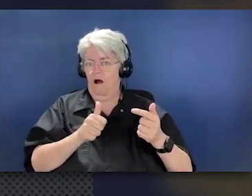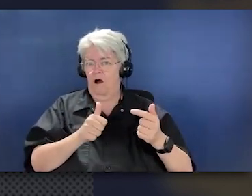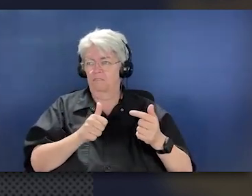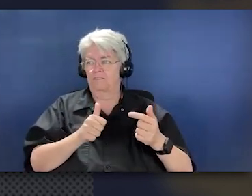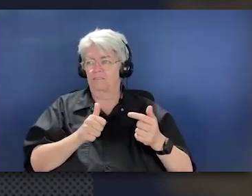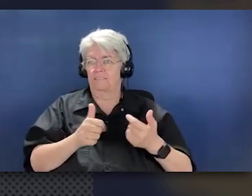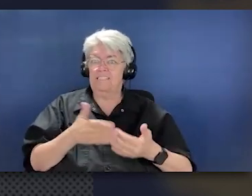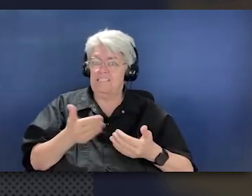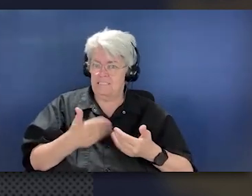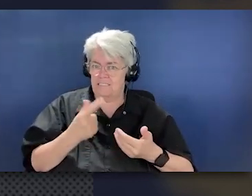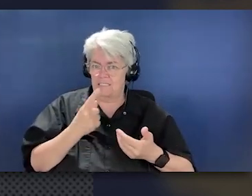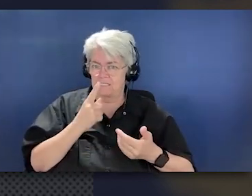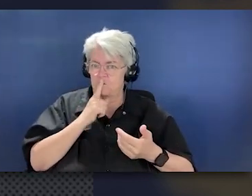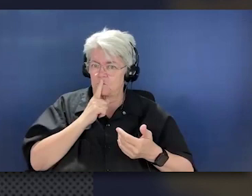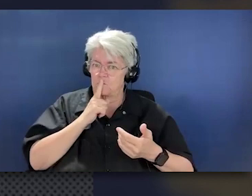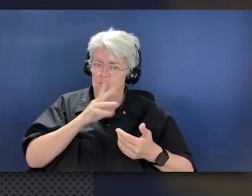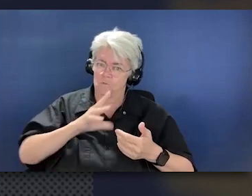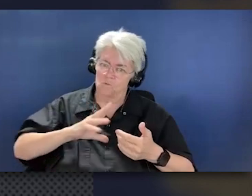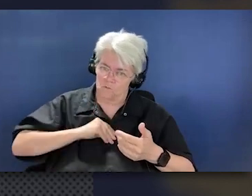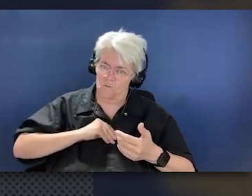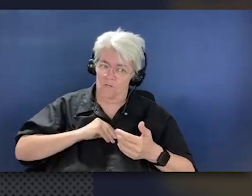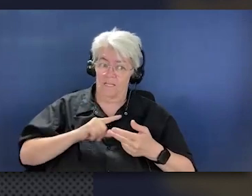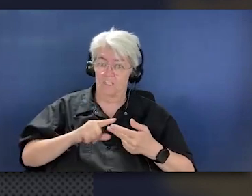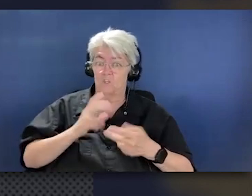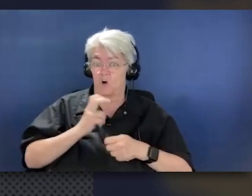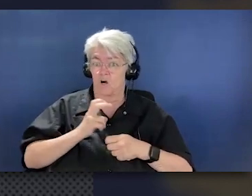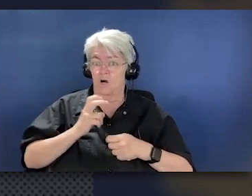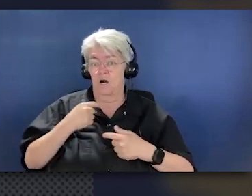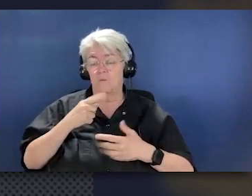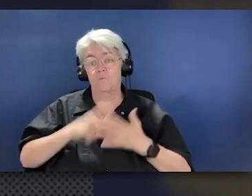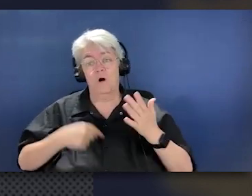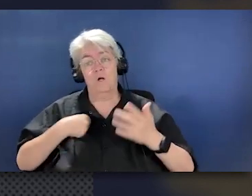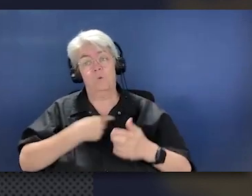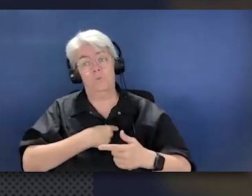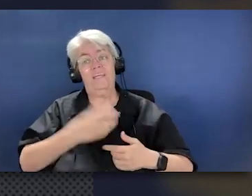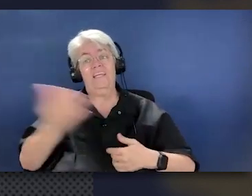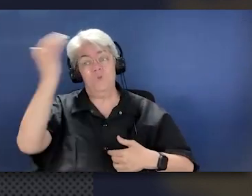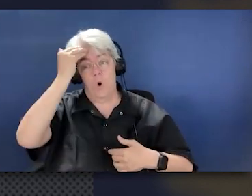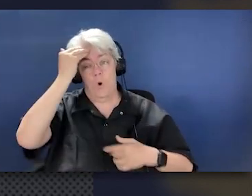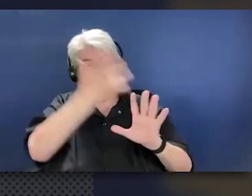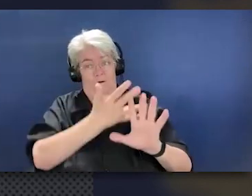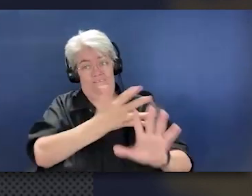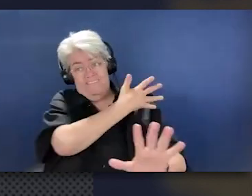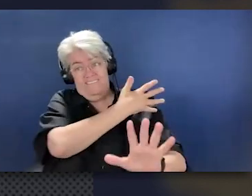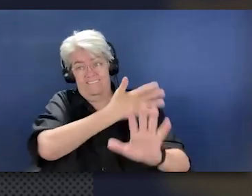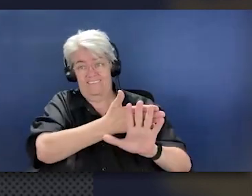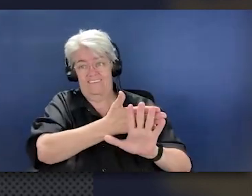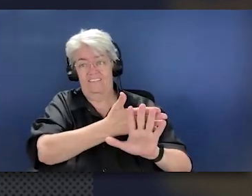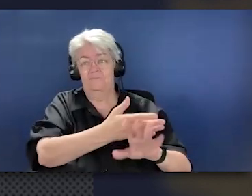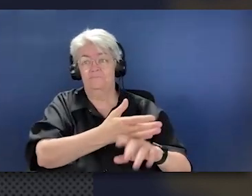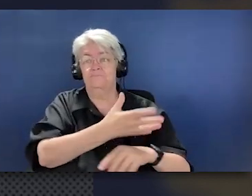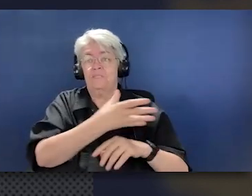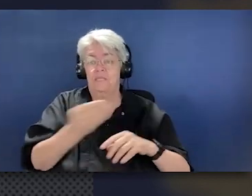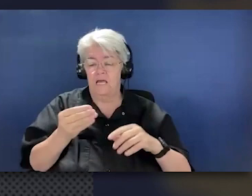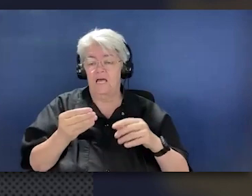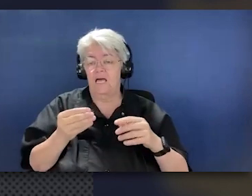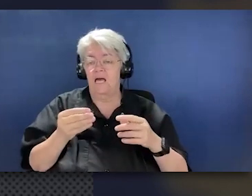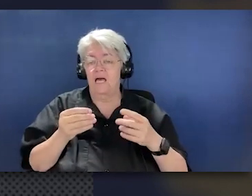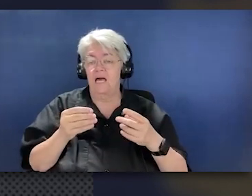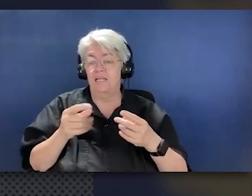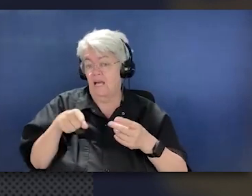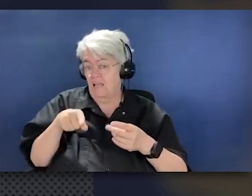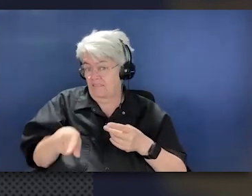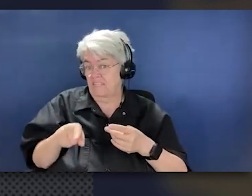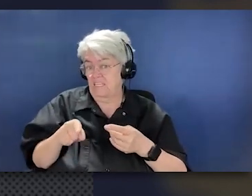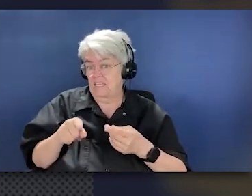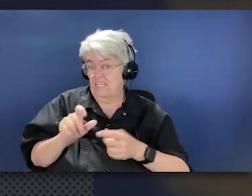to reconsider what we know and the outputs that we are comfortable with and think, how am I going